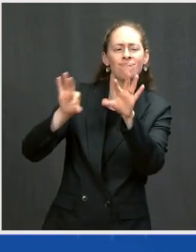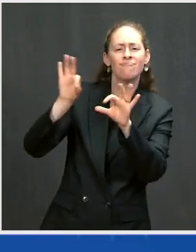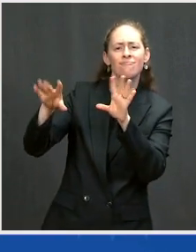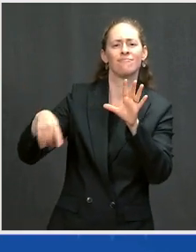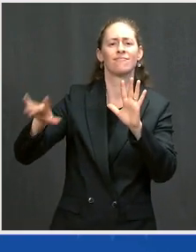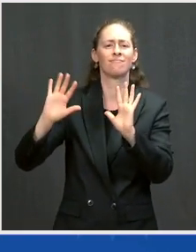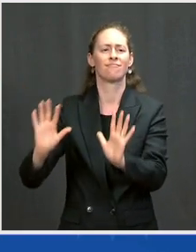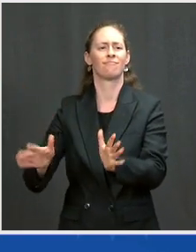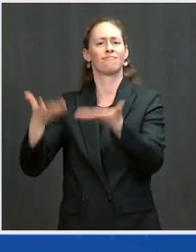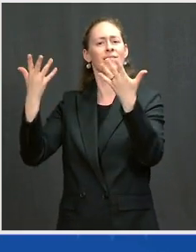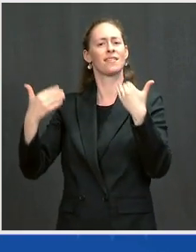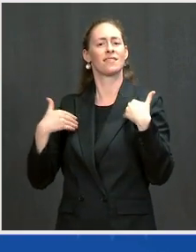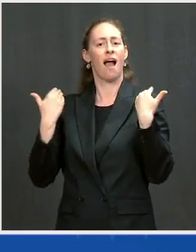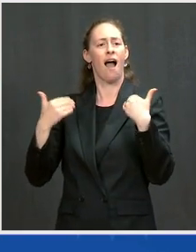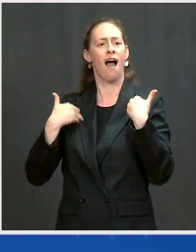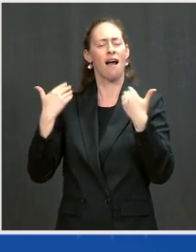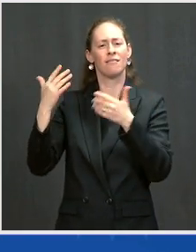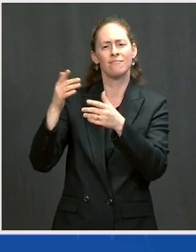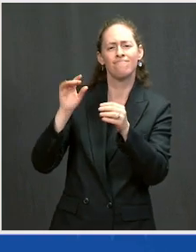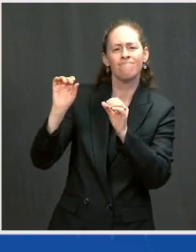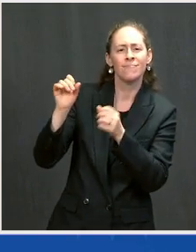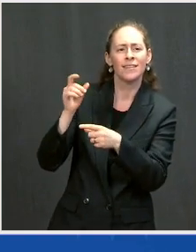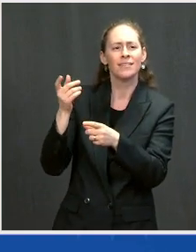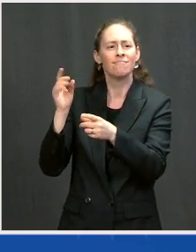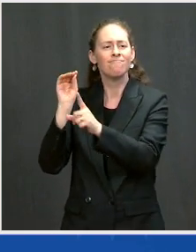Over his career, he mentored countless young people.